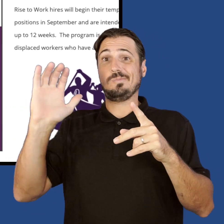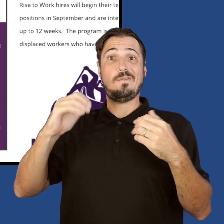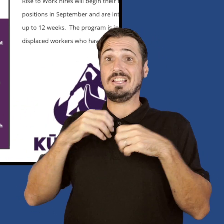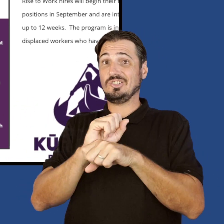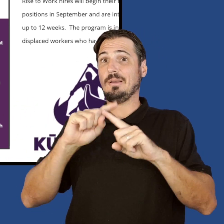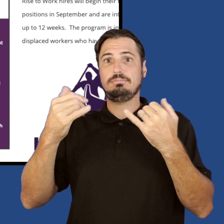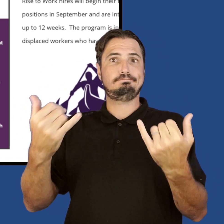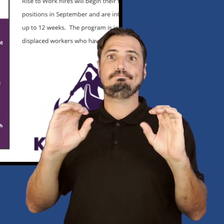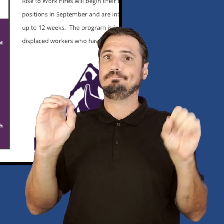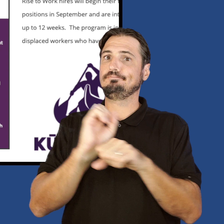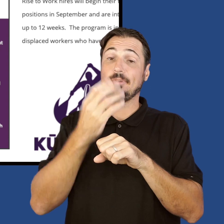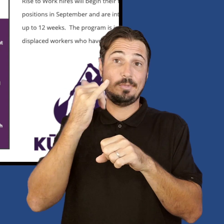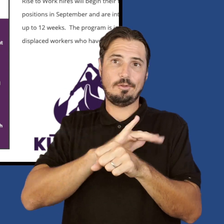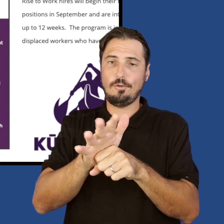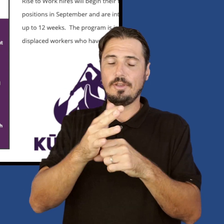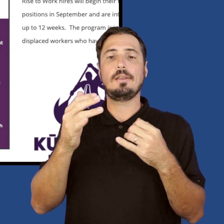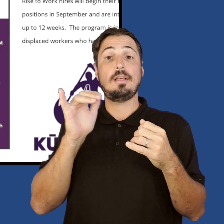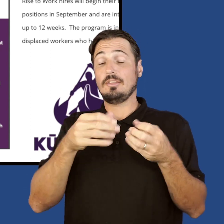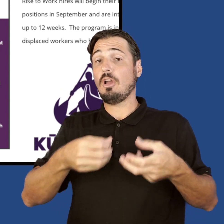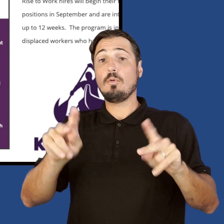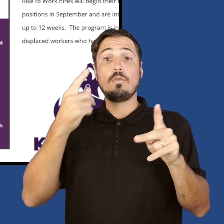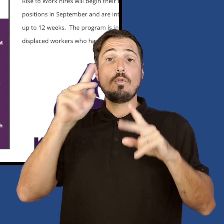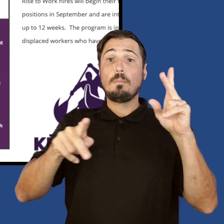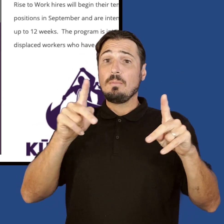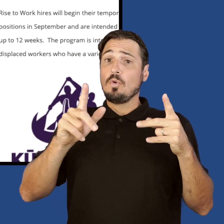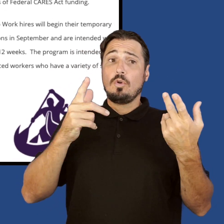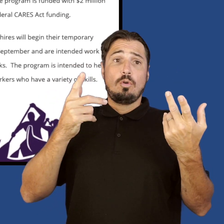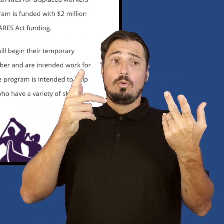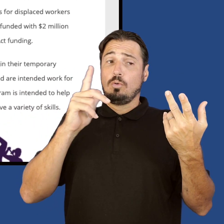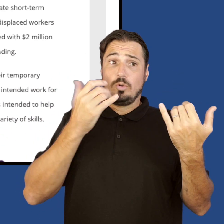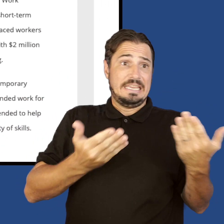both local non-profits and businesses, and Kaua`i residents who are out of work.